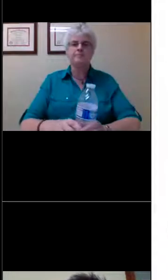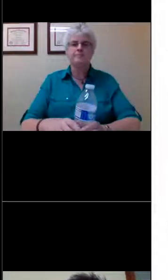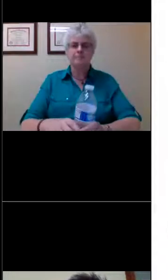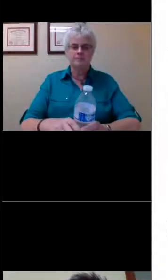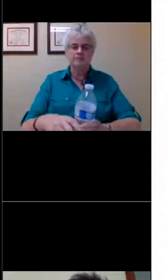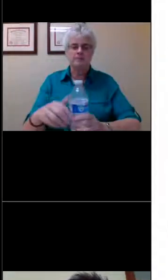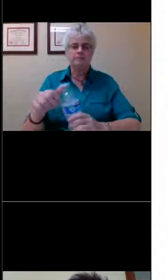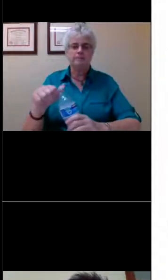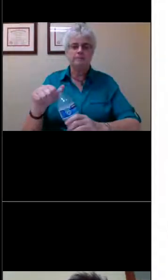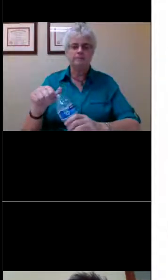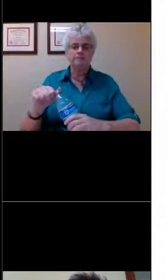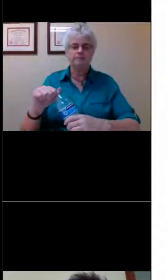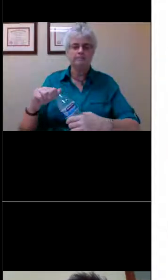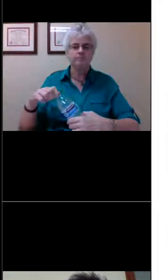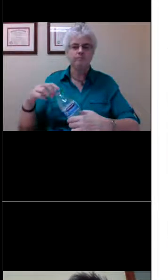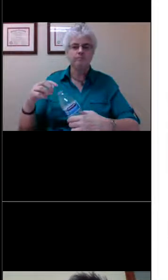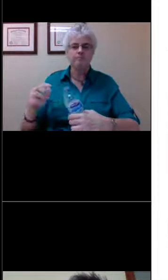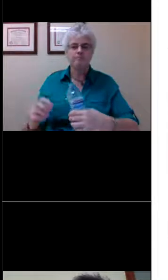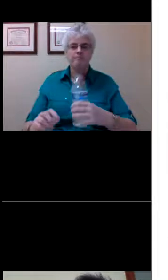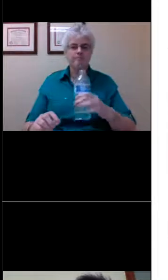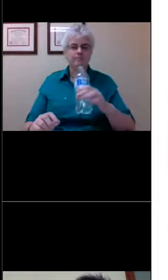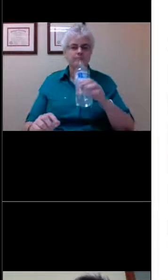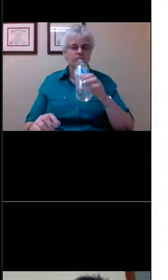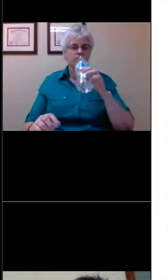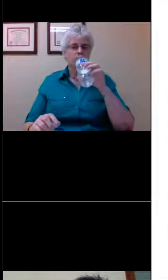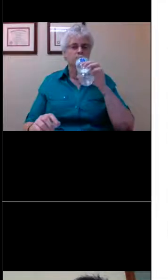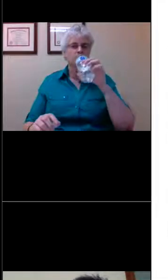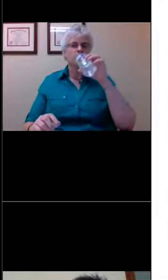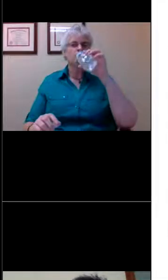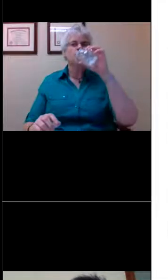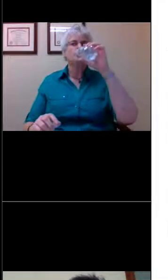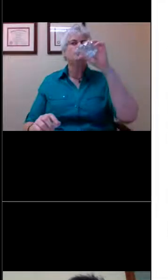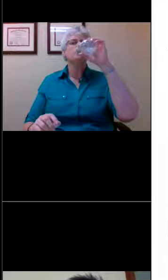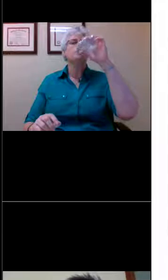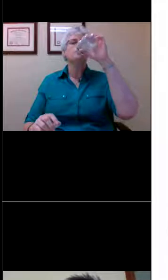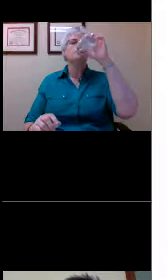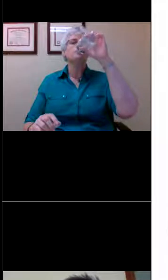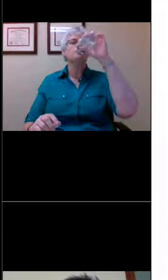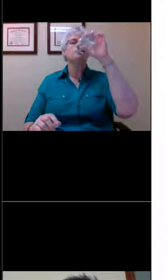on disability justice and violence prevention and we are so excited to